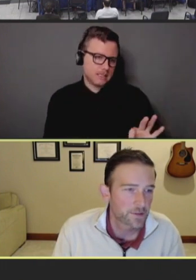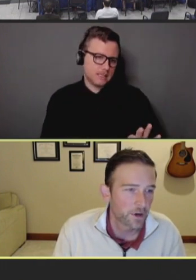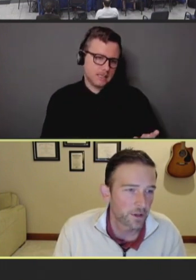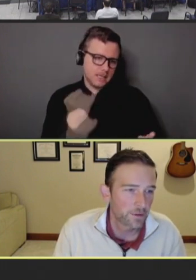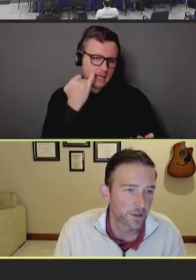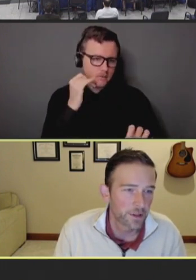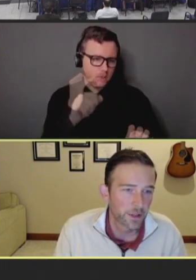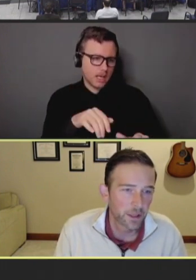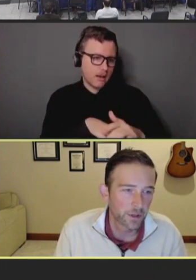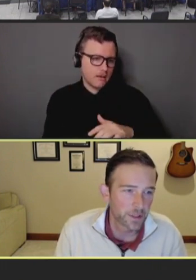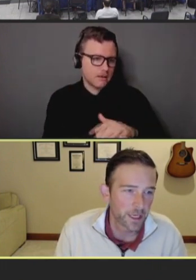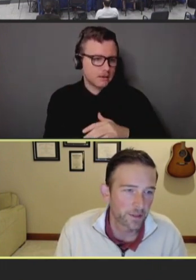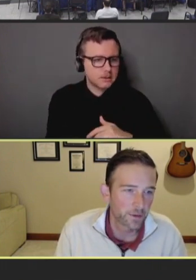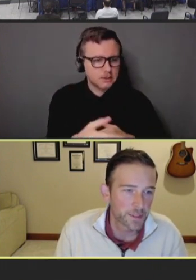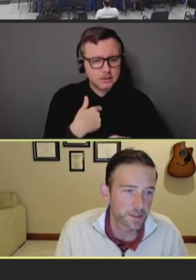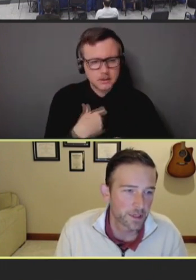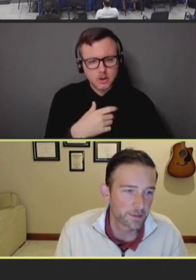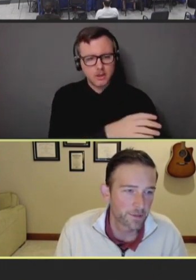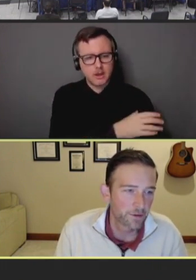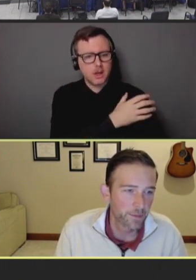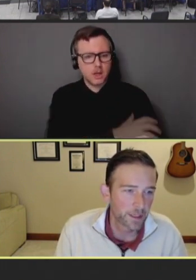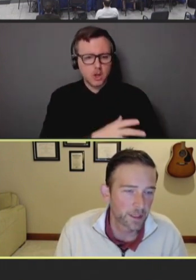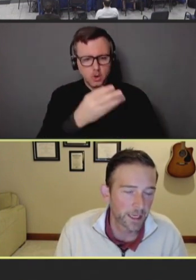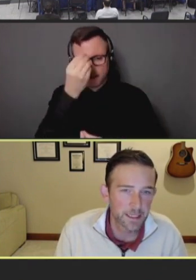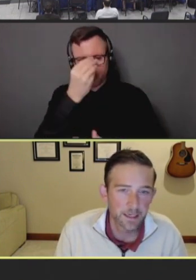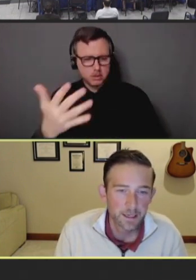for all of the clinical data that was -- that have been collected.